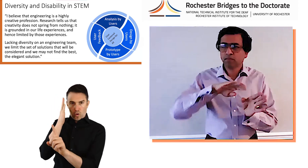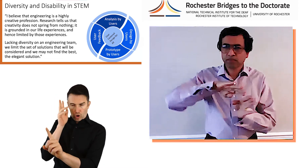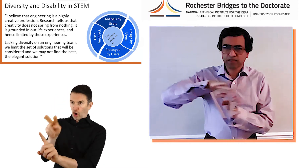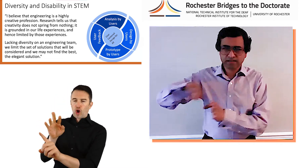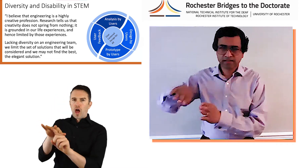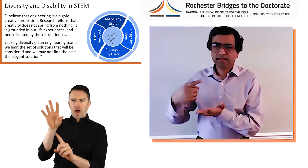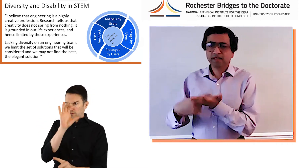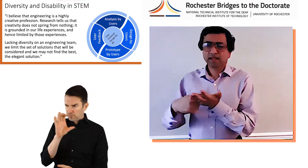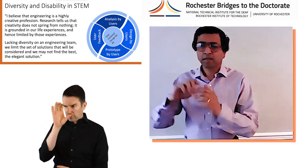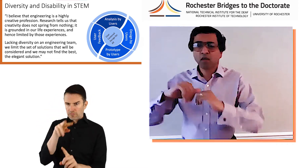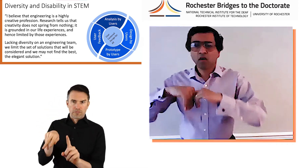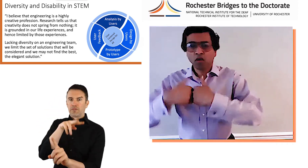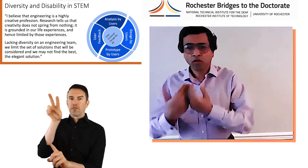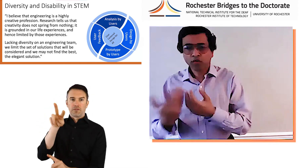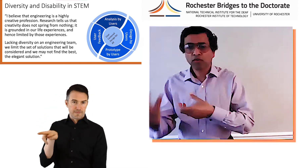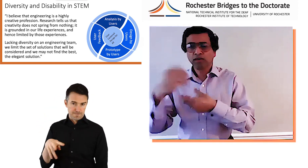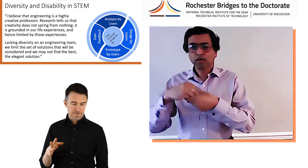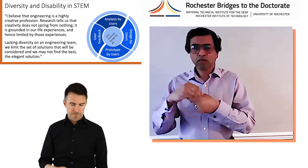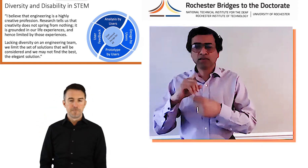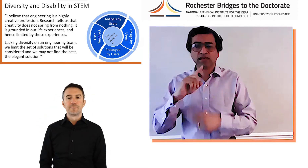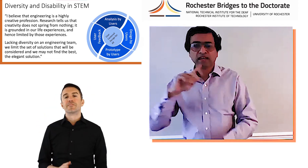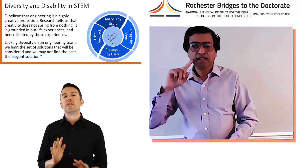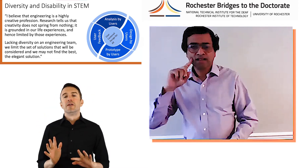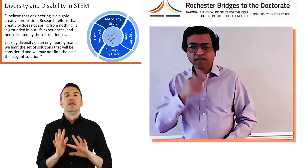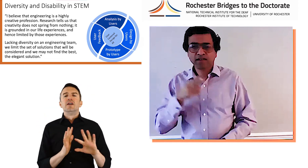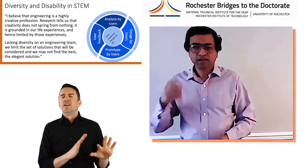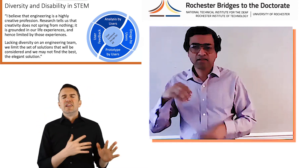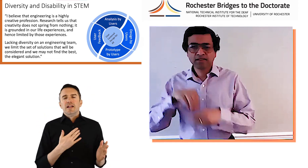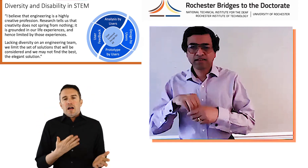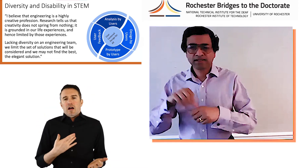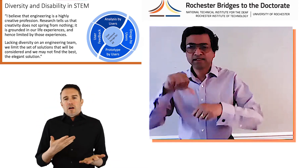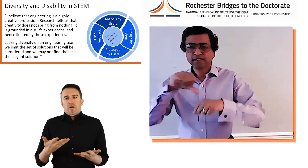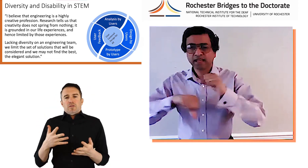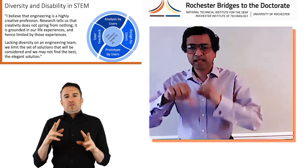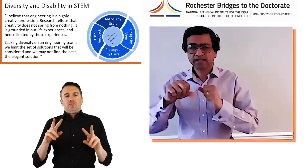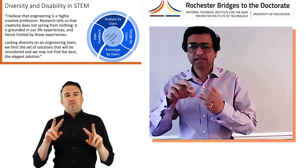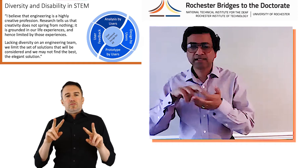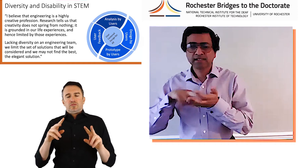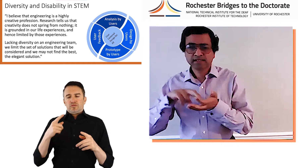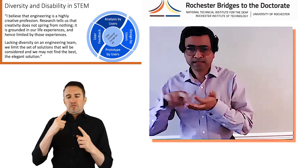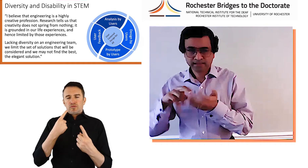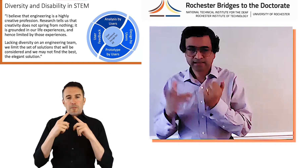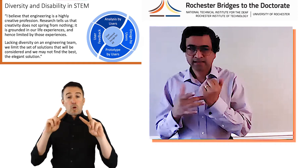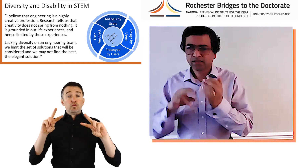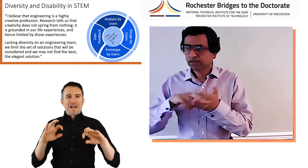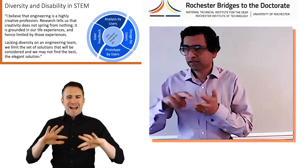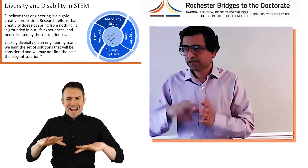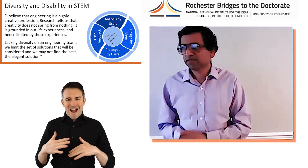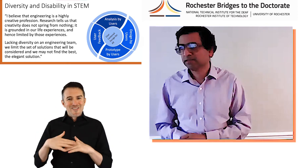So, next I'll talk about how we can include deaf and hard-of-hearing students in science and computing research.